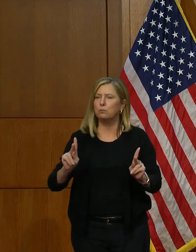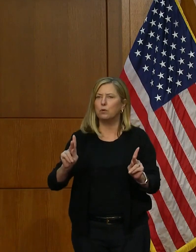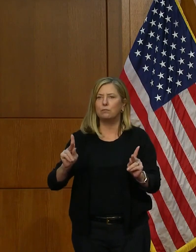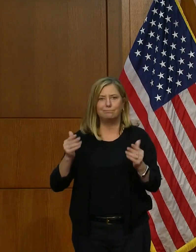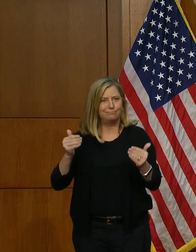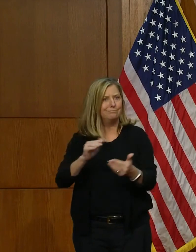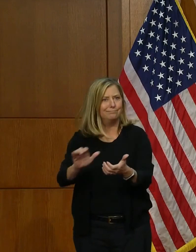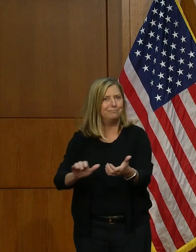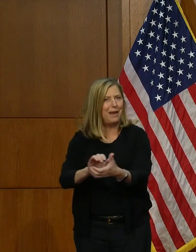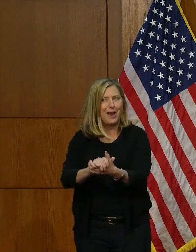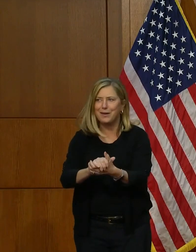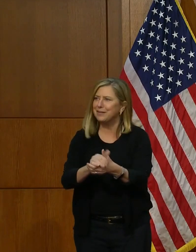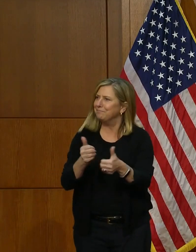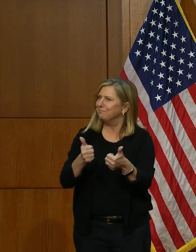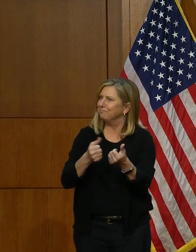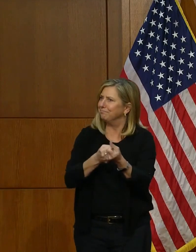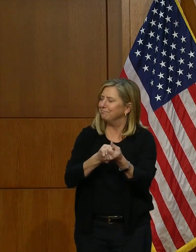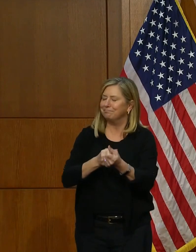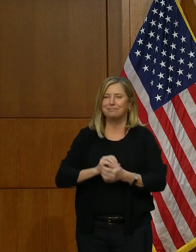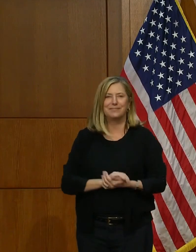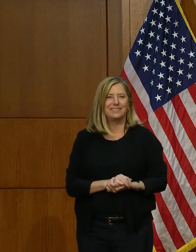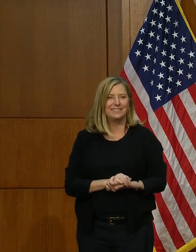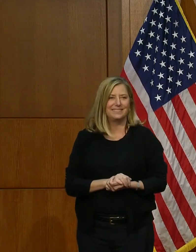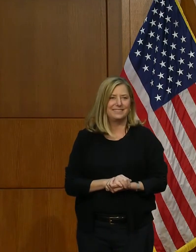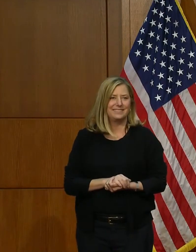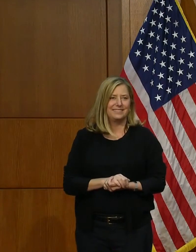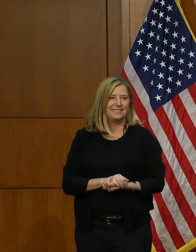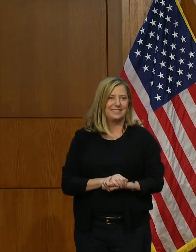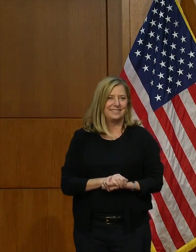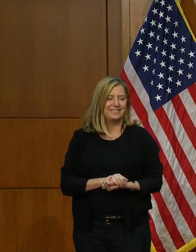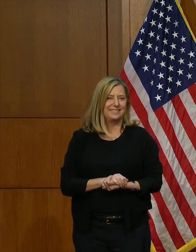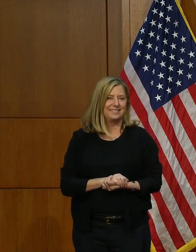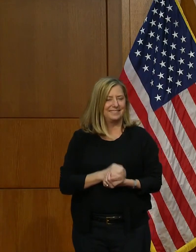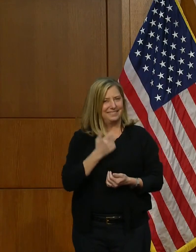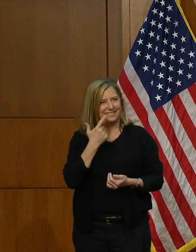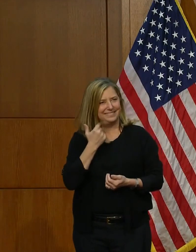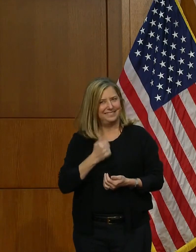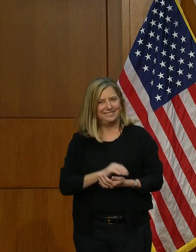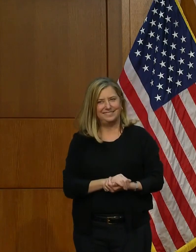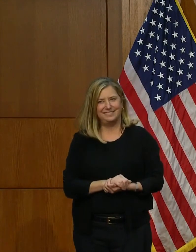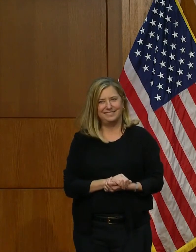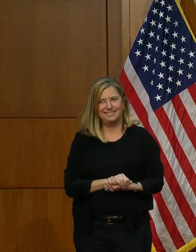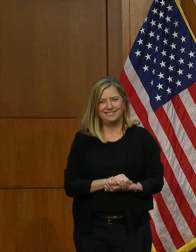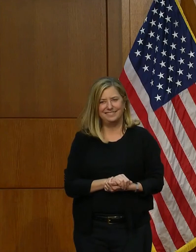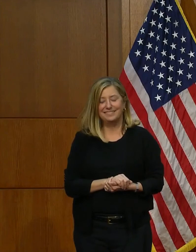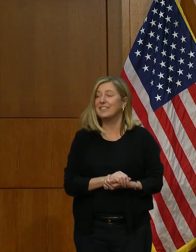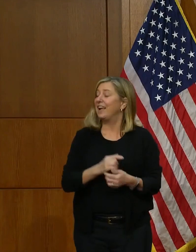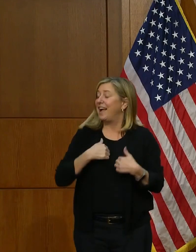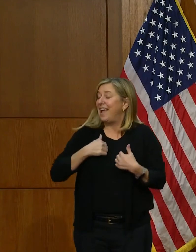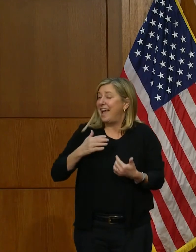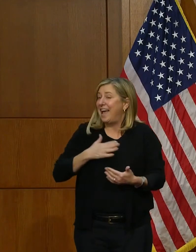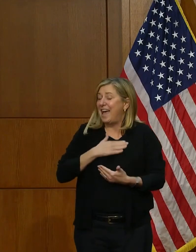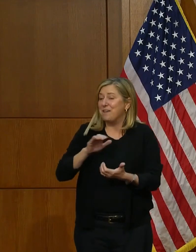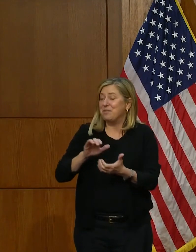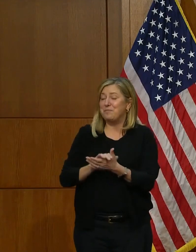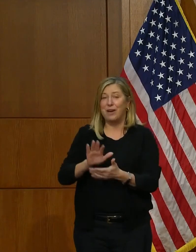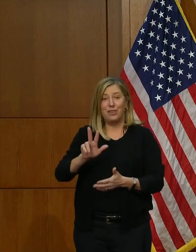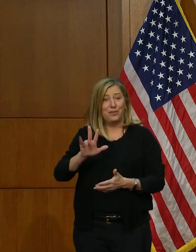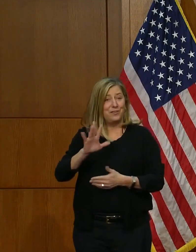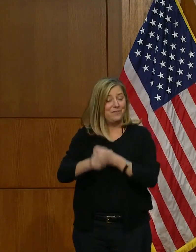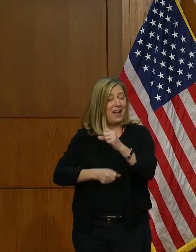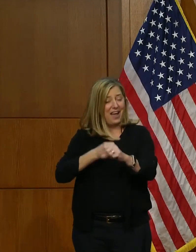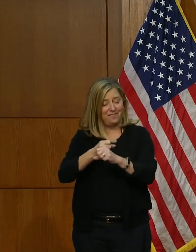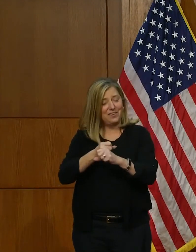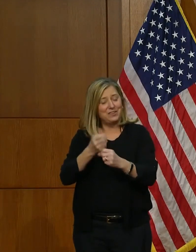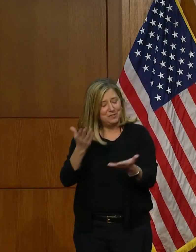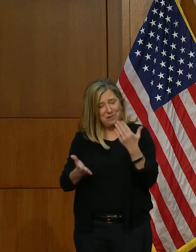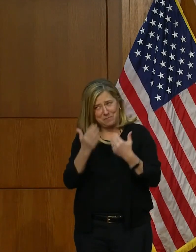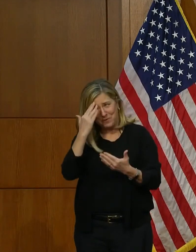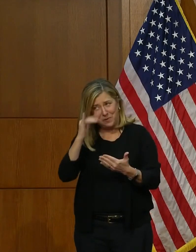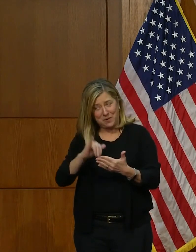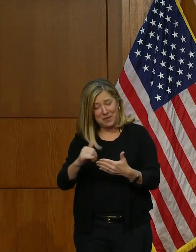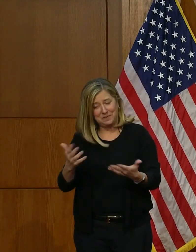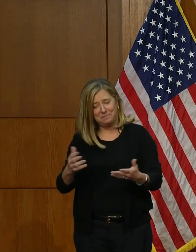CERTAINLY ENCOURAGE FOLKS TOE